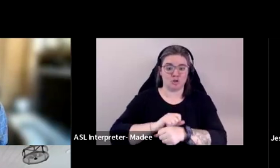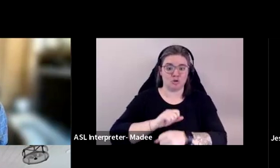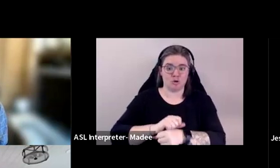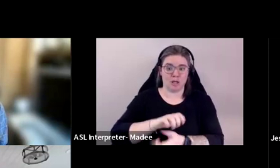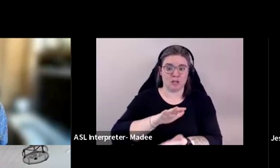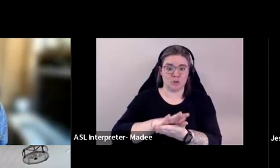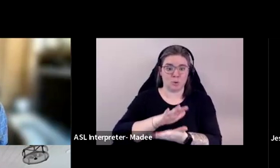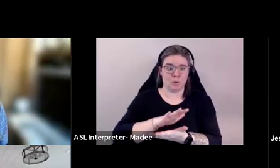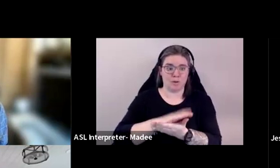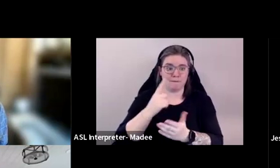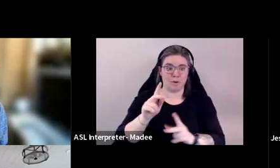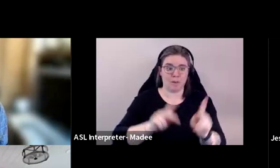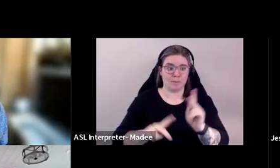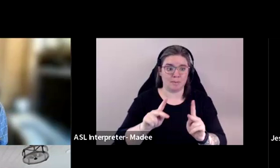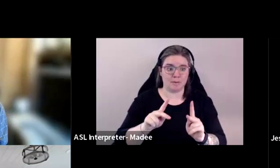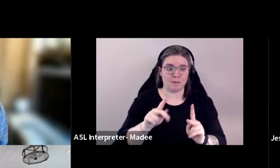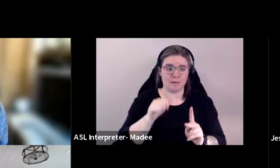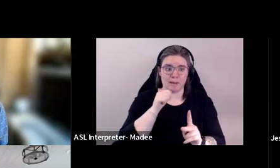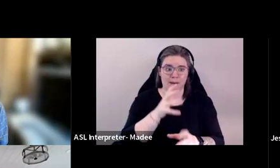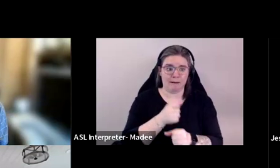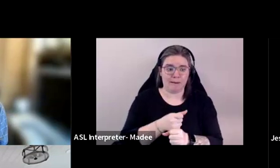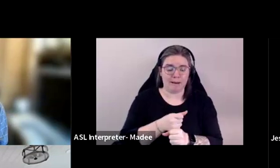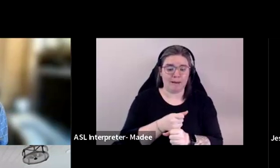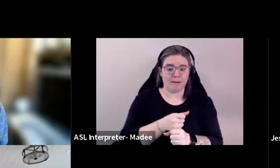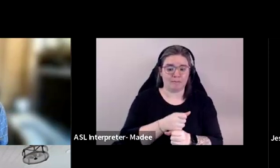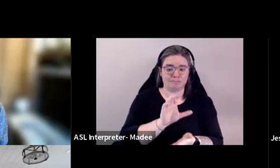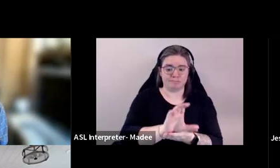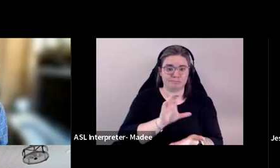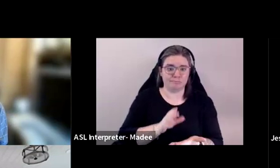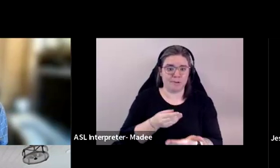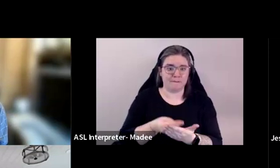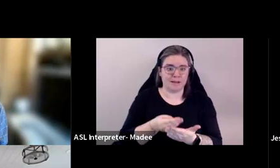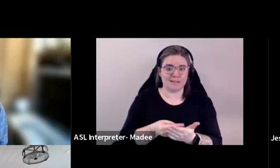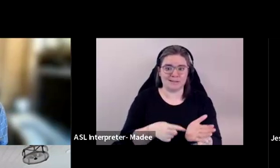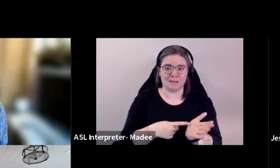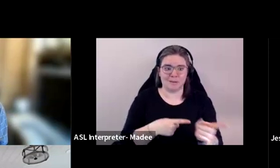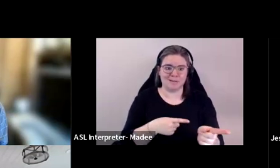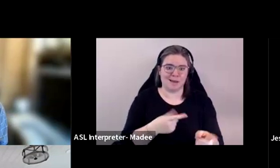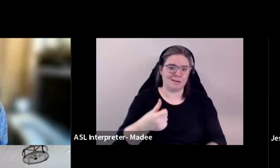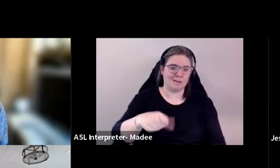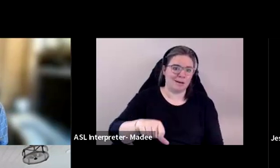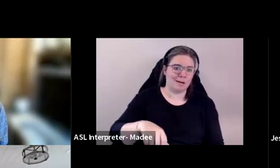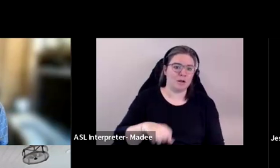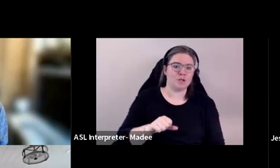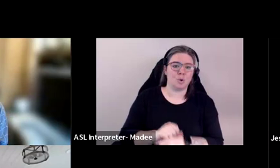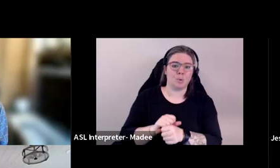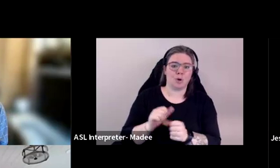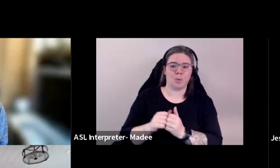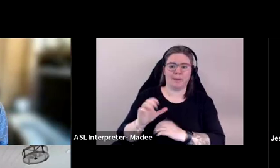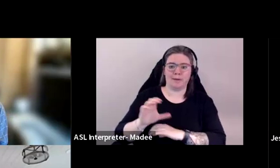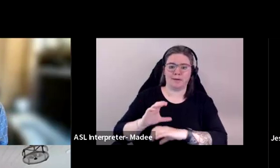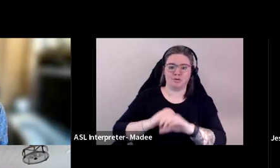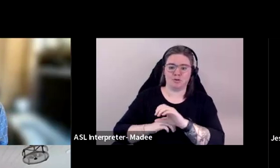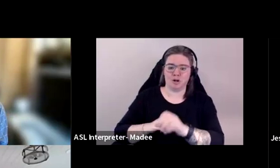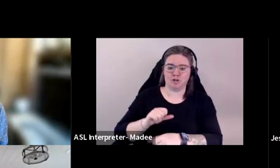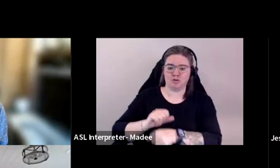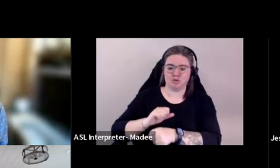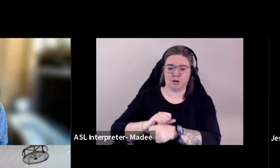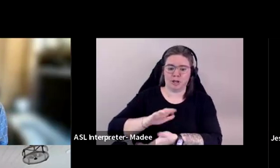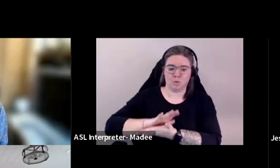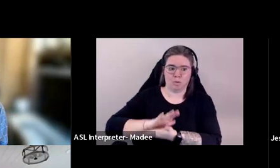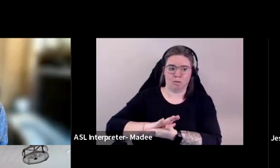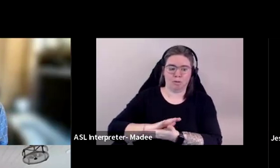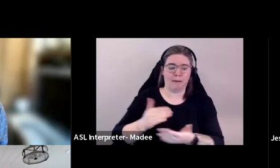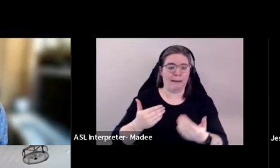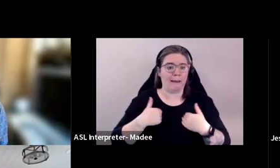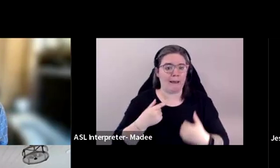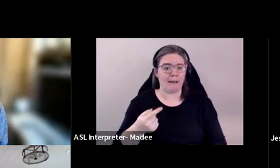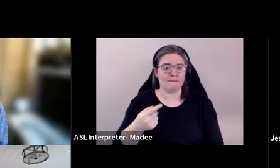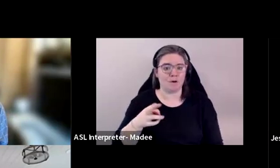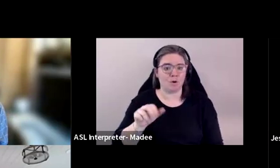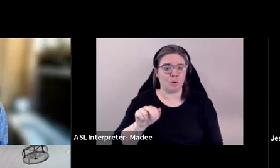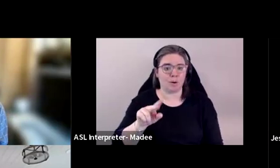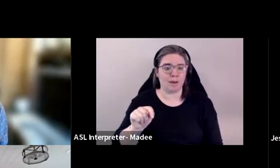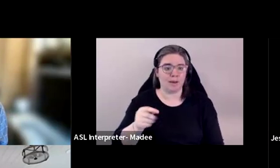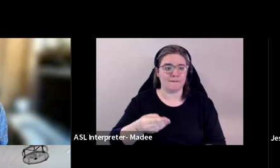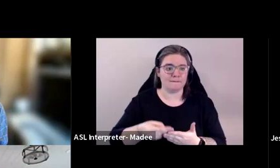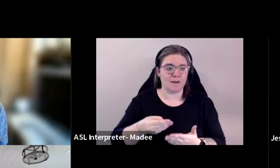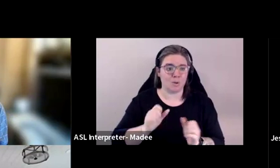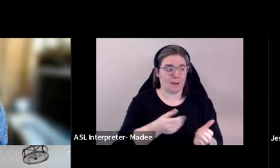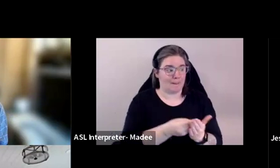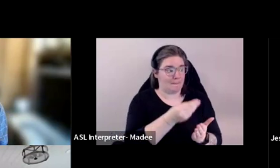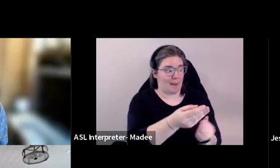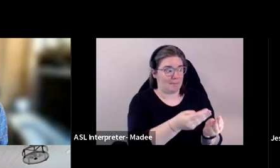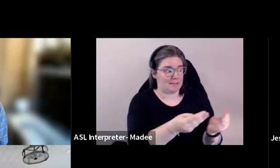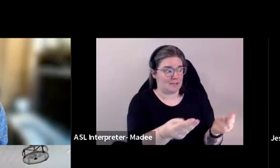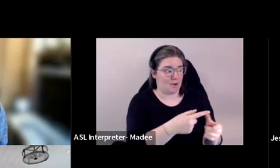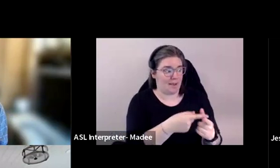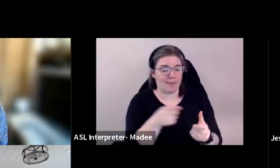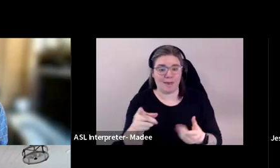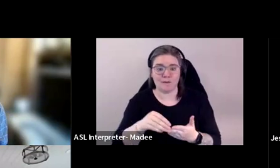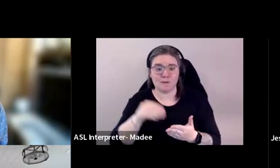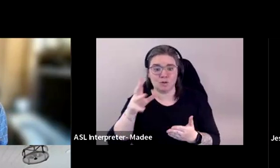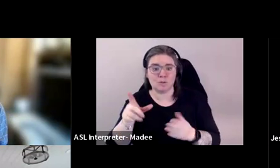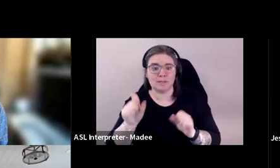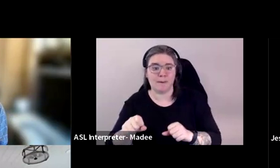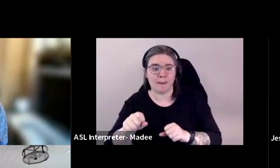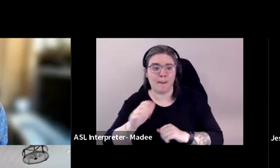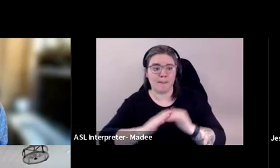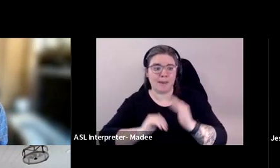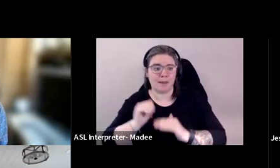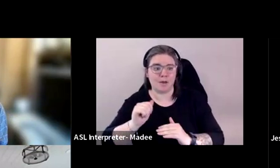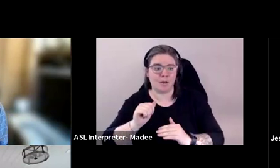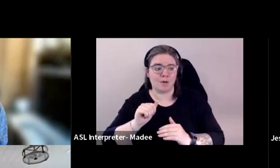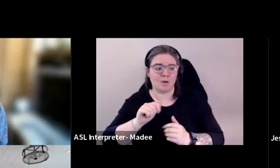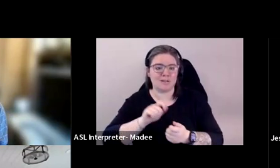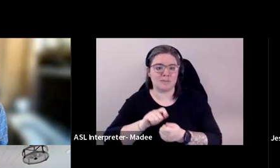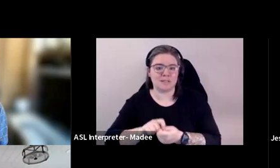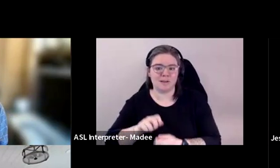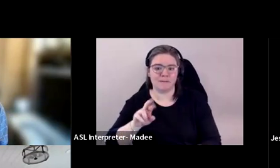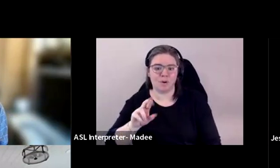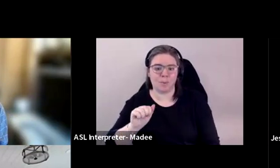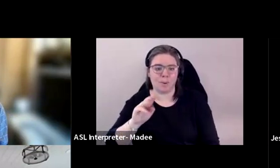Maria Cordova: getting the funding they need to apply for grant funding. But sometimes they get denied. And so we'll work with the construction trade school, and we have a Grant fund that where we can buy some material, and then the construction trade school students can actually build certain ramps in certain Ada type.